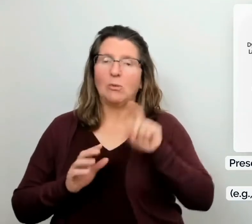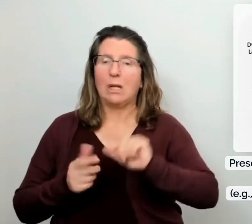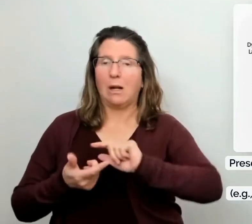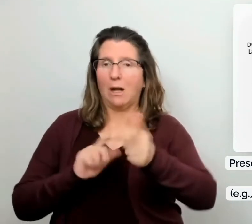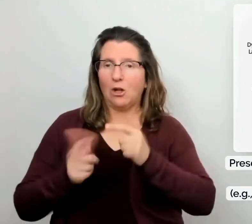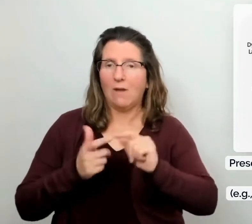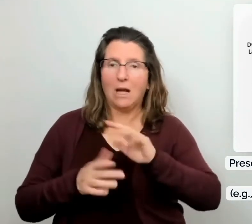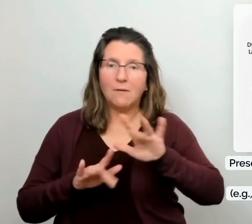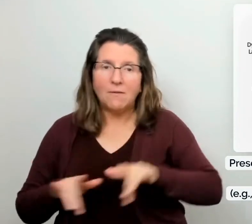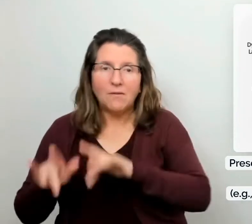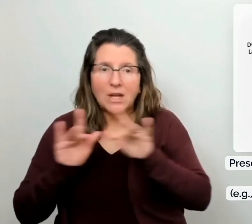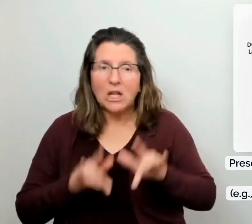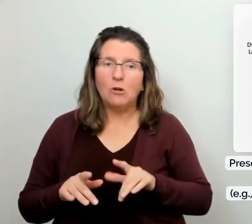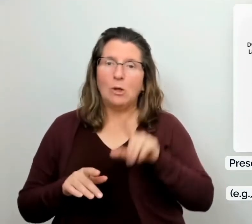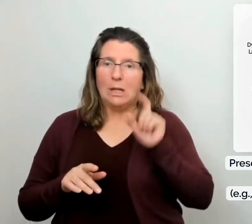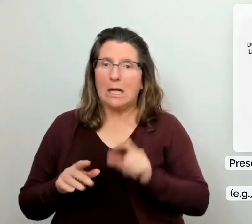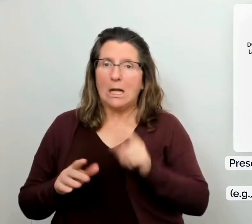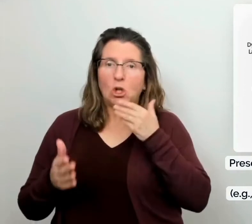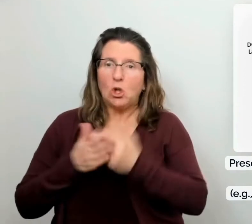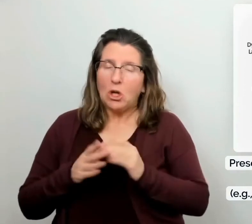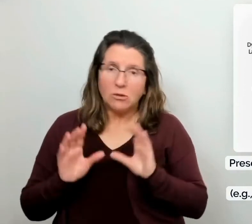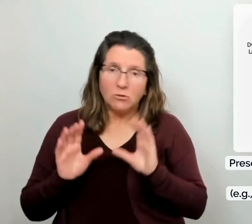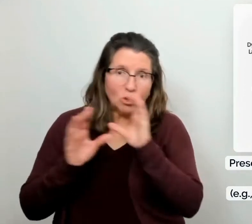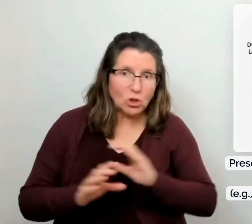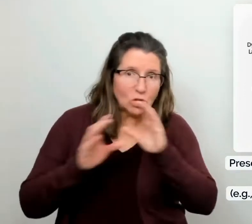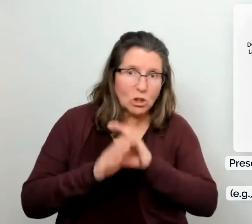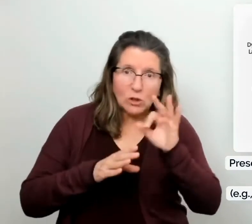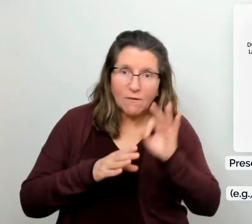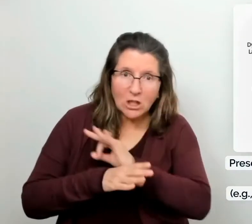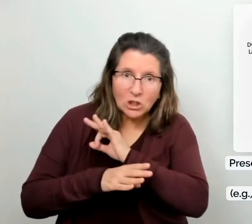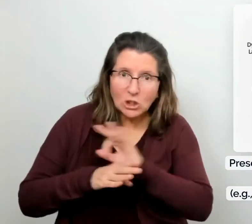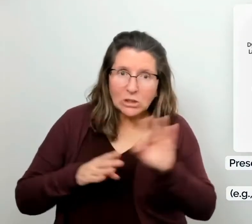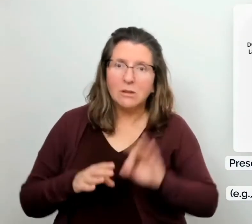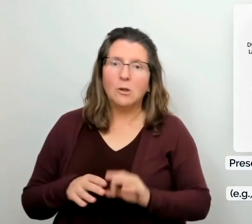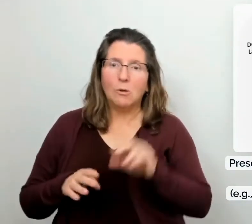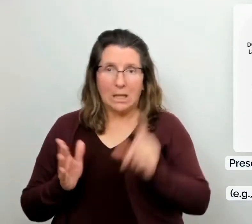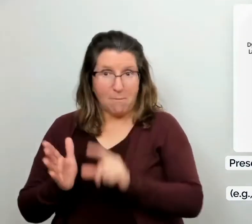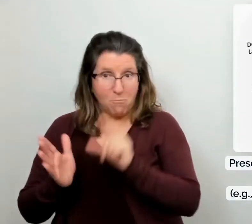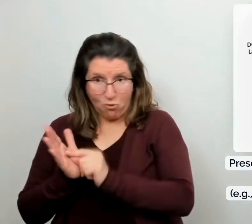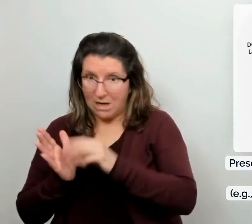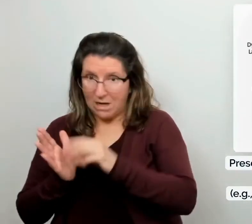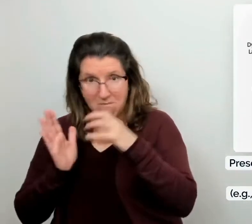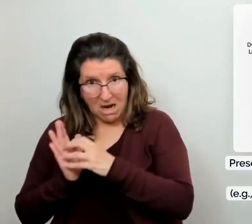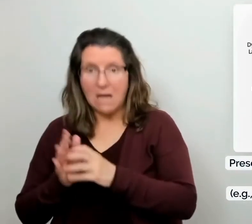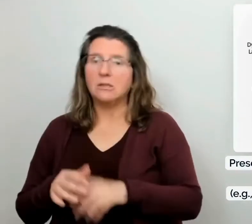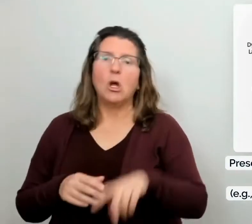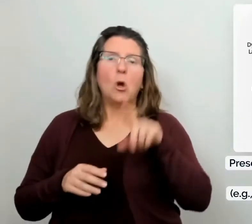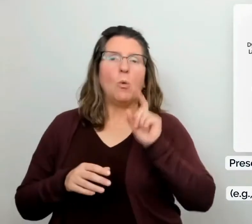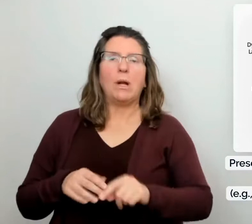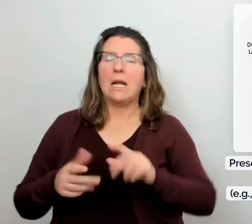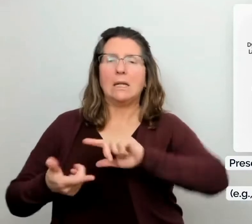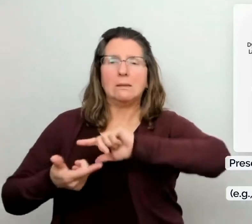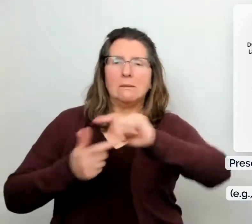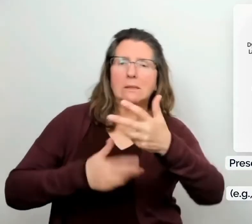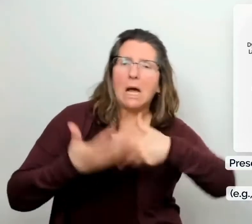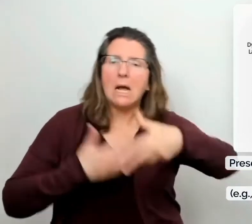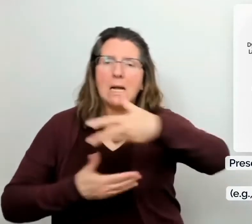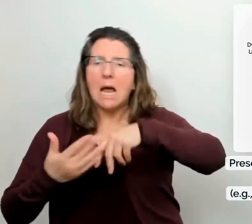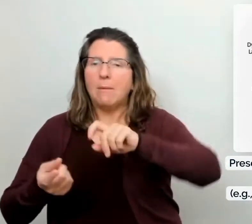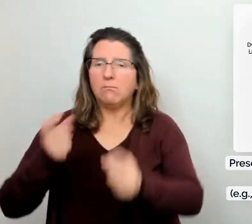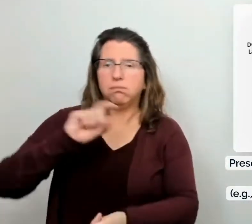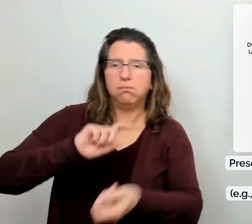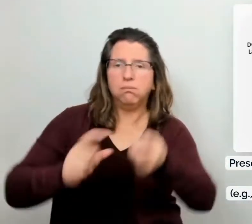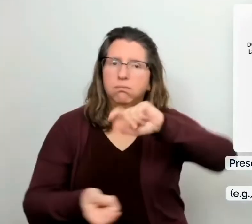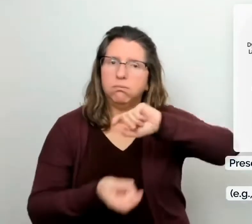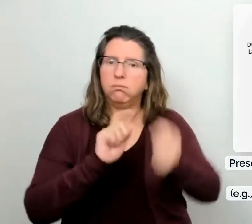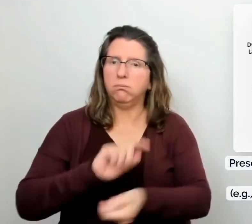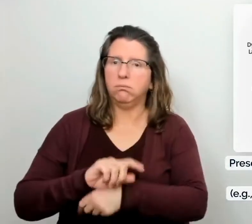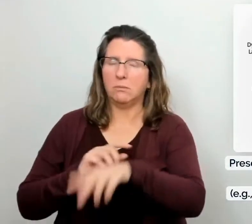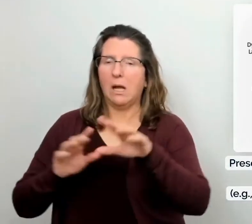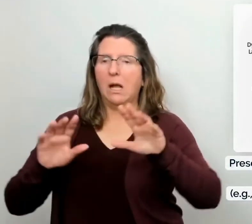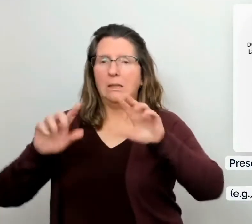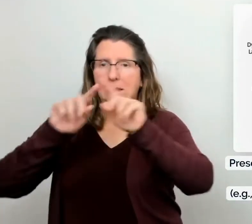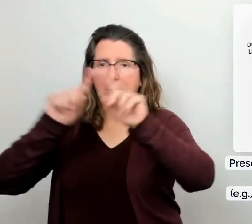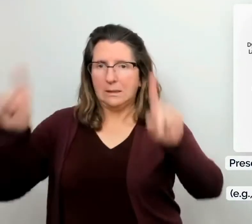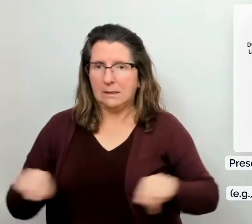images, interactive videos, enhanced search functions, print or text, and dynamic layouts.